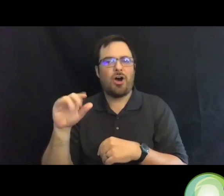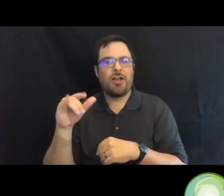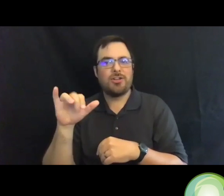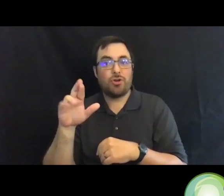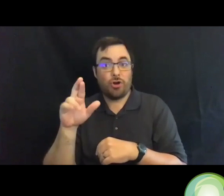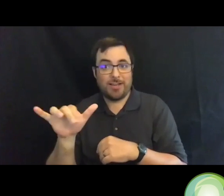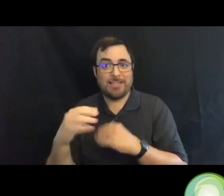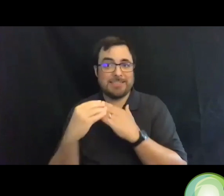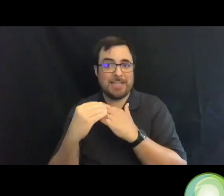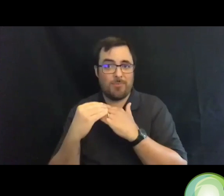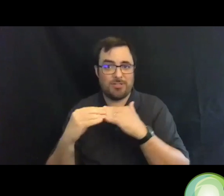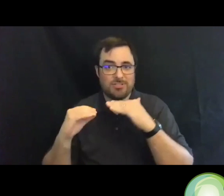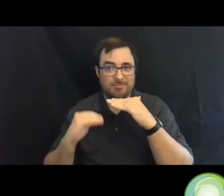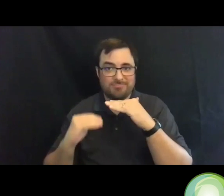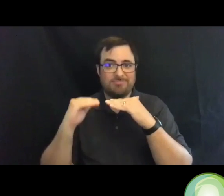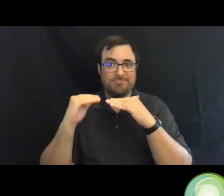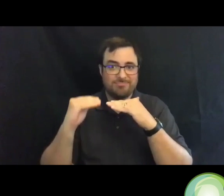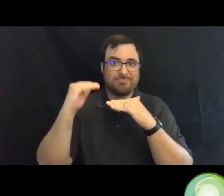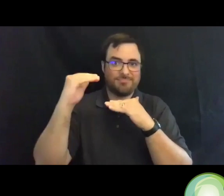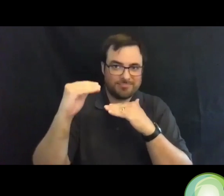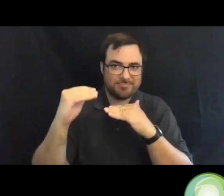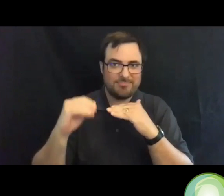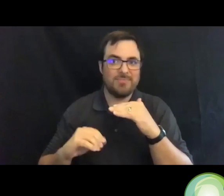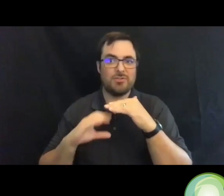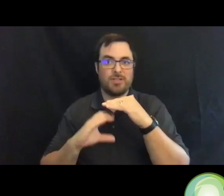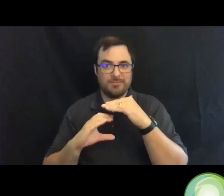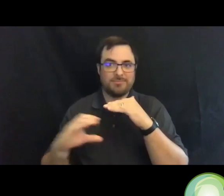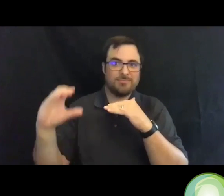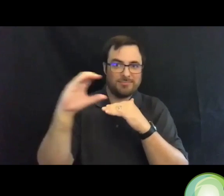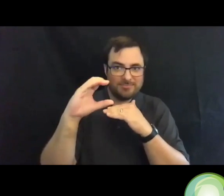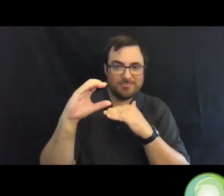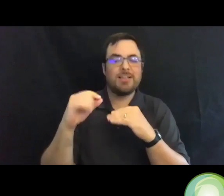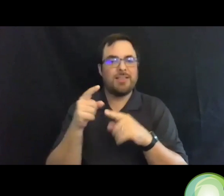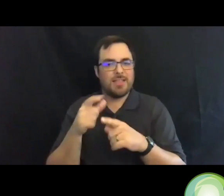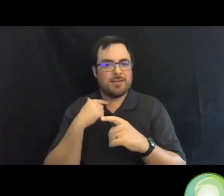them auditory so they can hear the difference without seeing those cues.